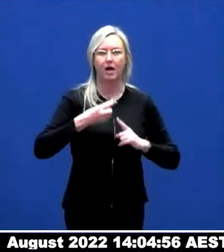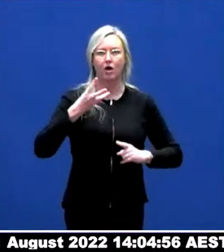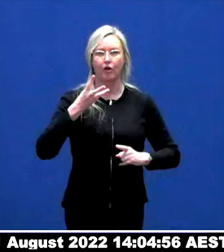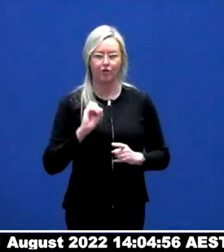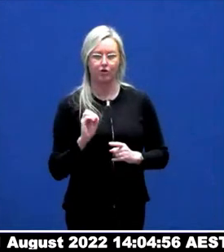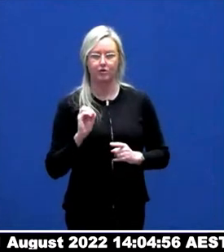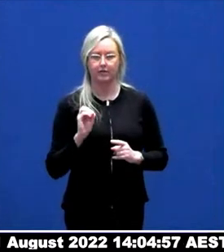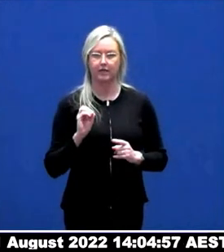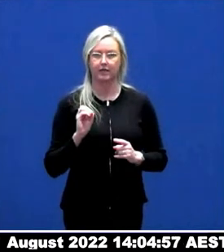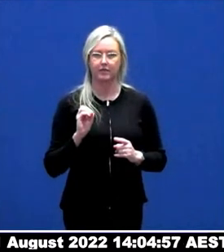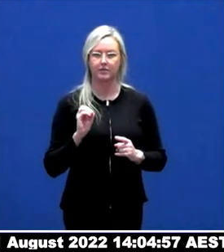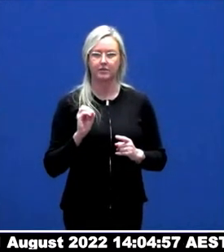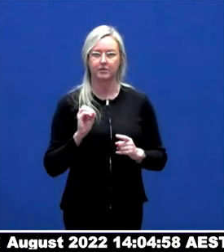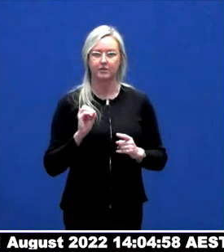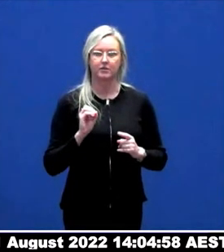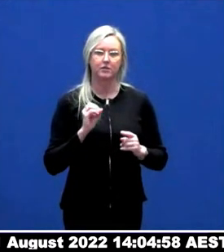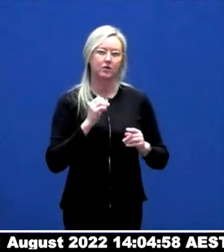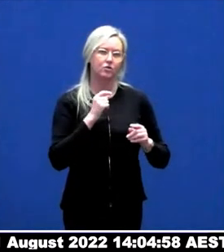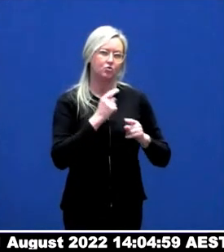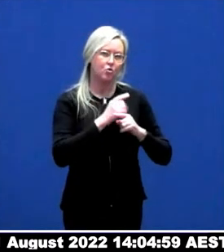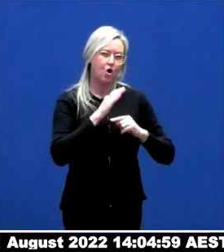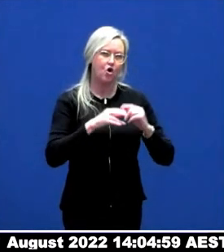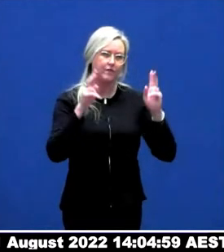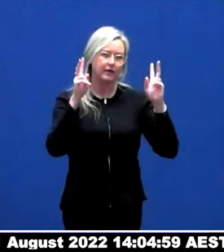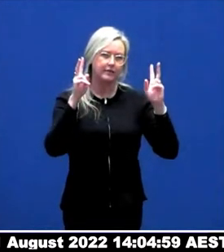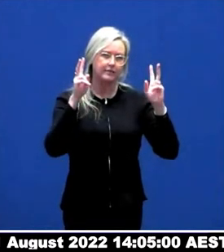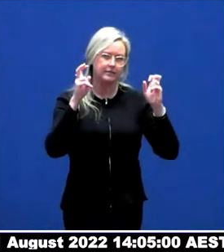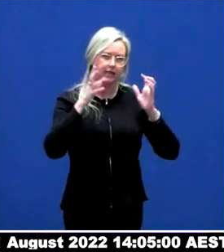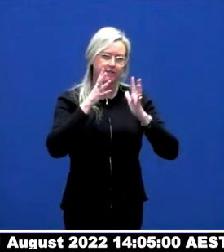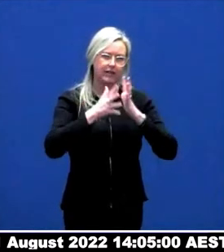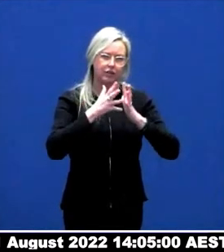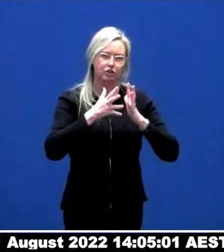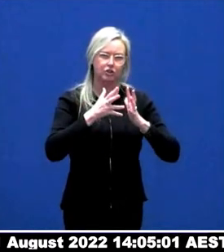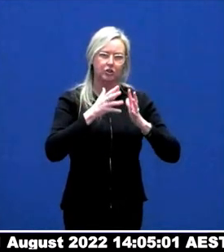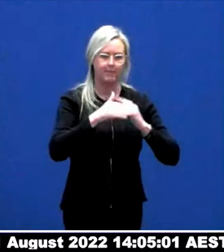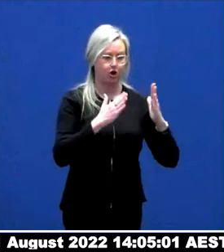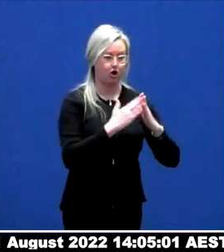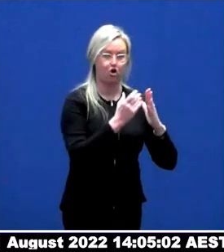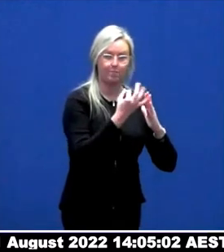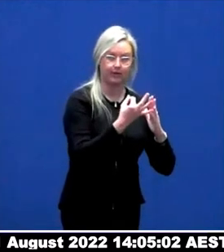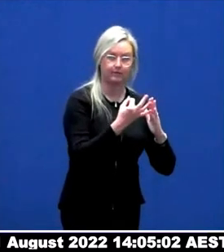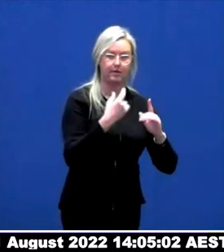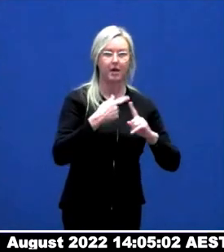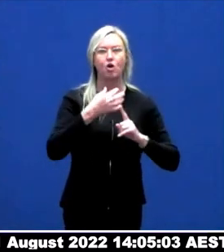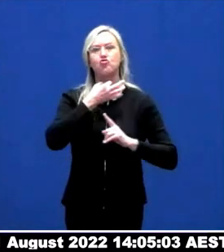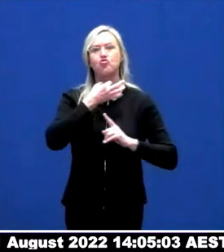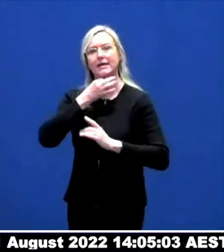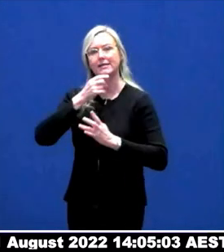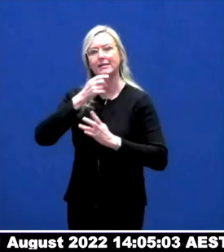or definitions of "homelessness" and "risk of homelessness" from the NDIA perspective.